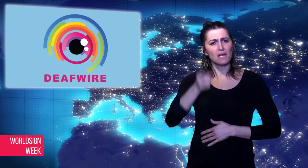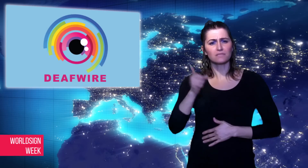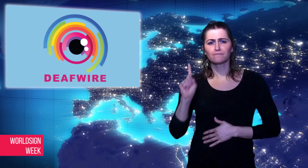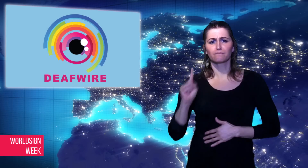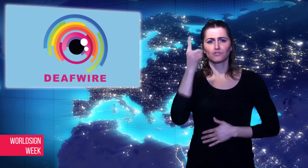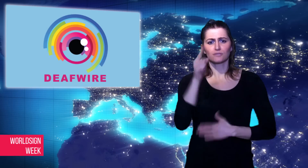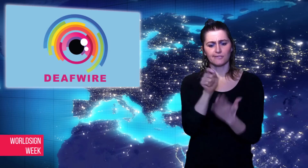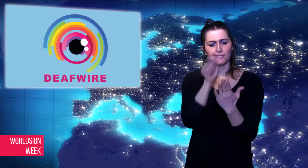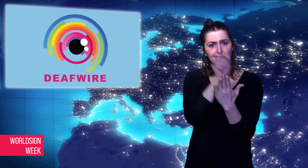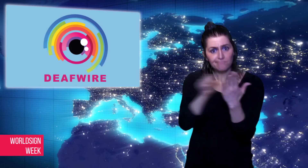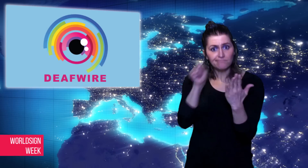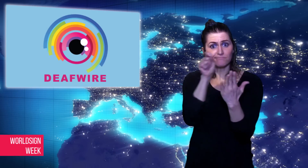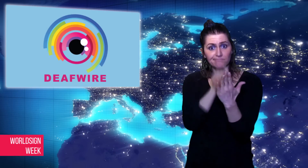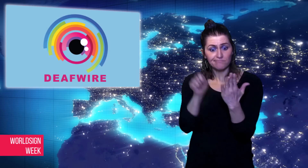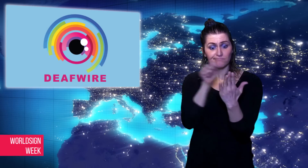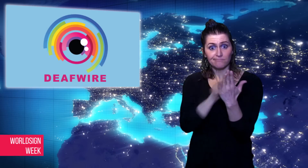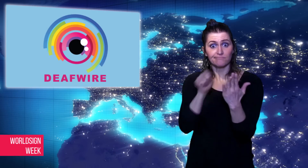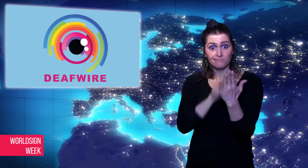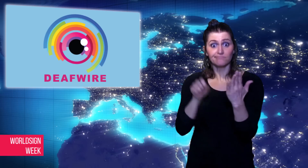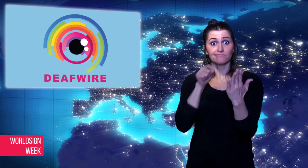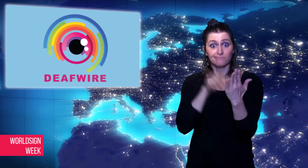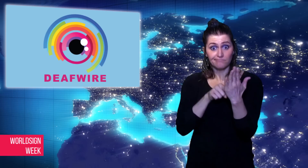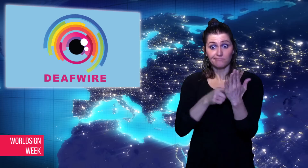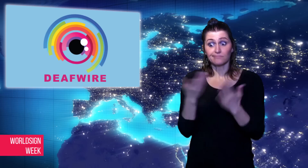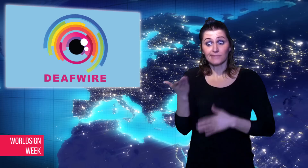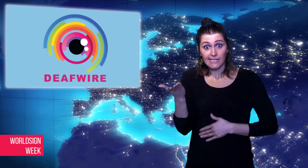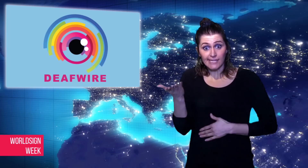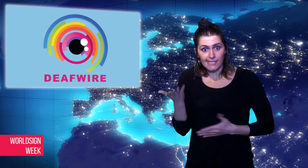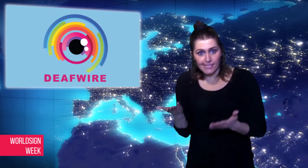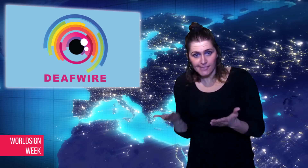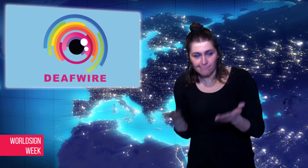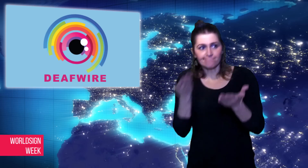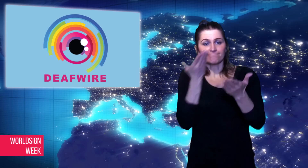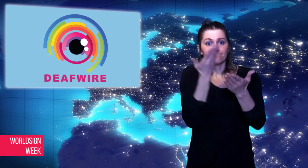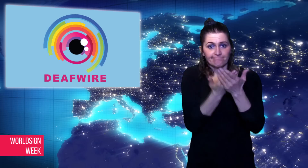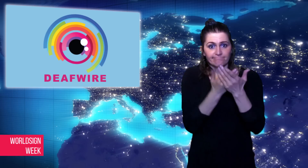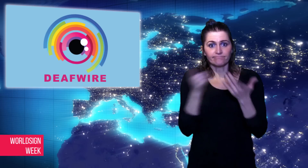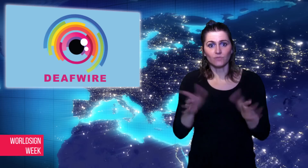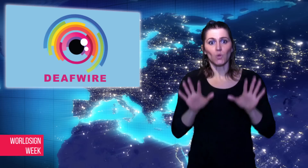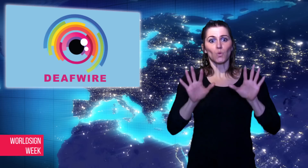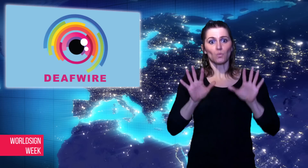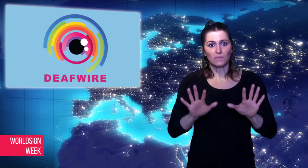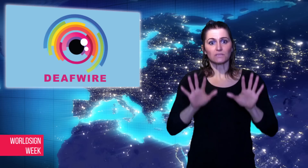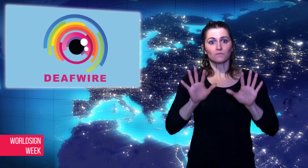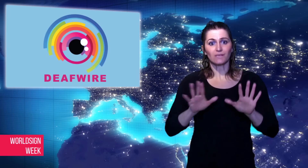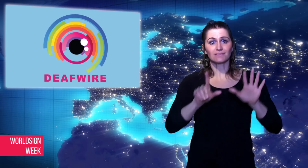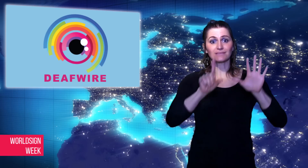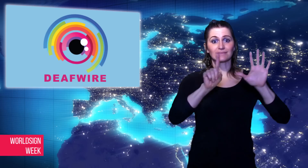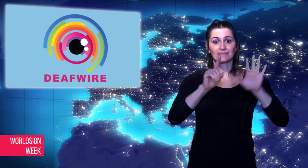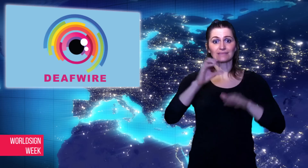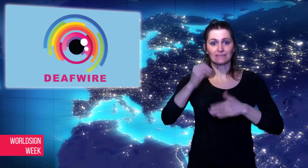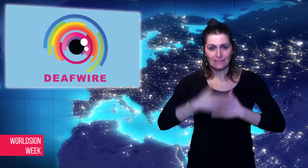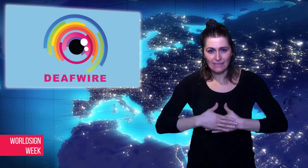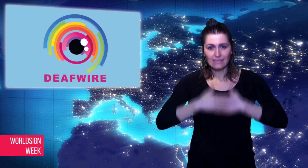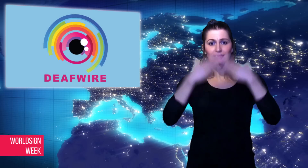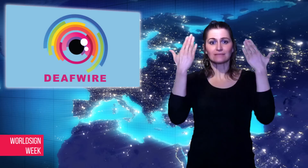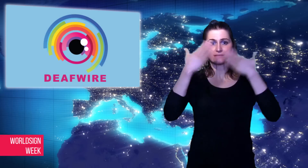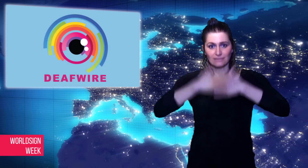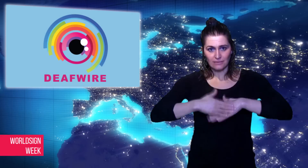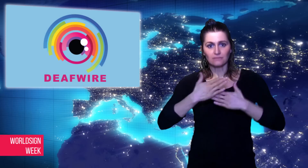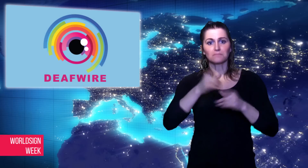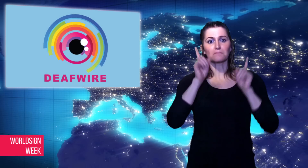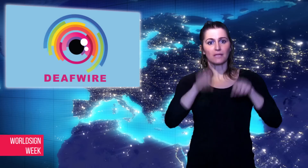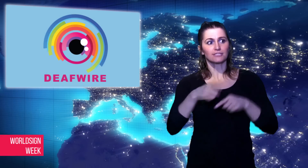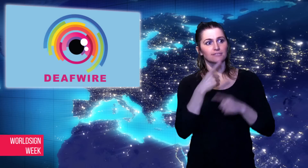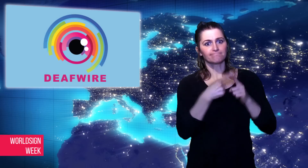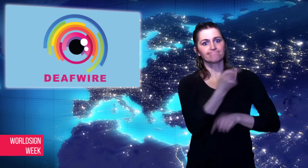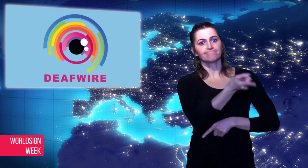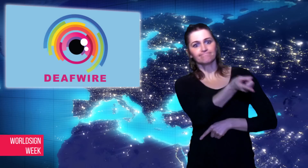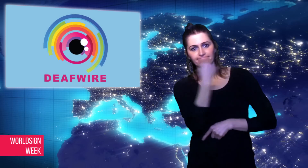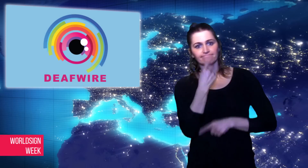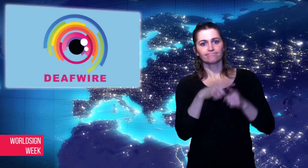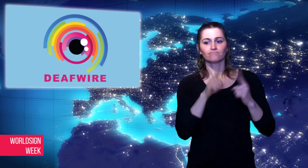going to court. American organizations of,